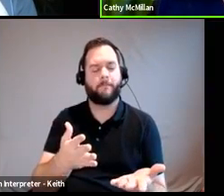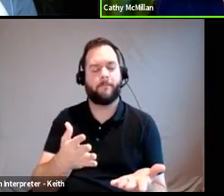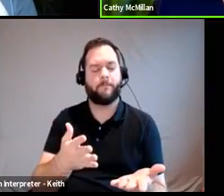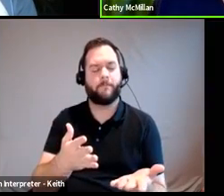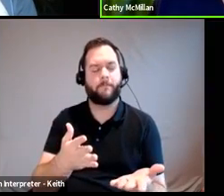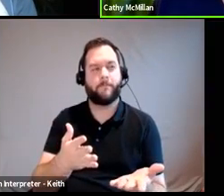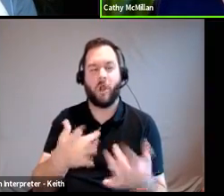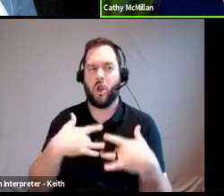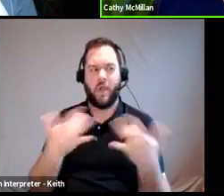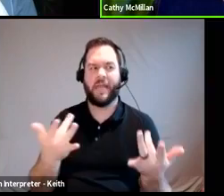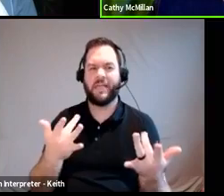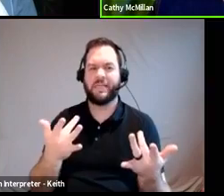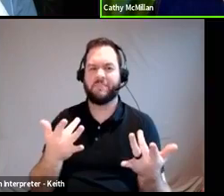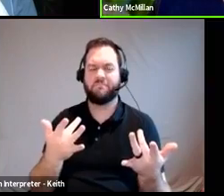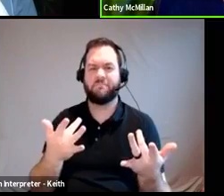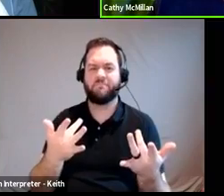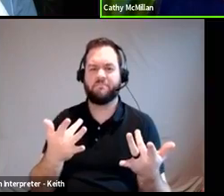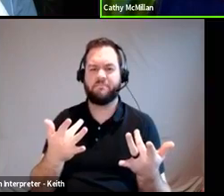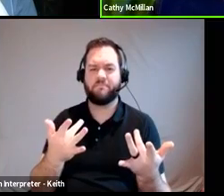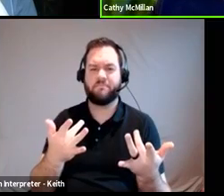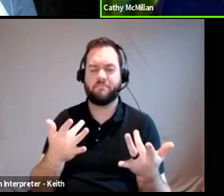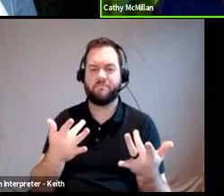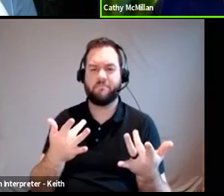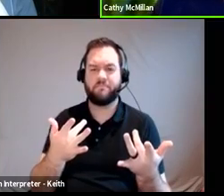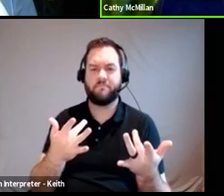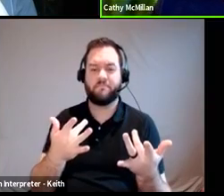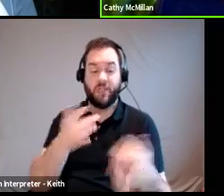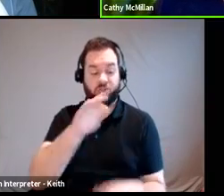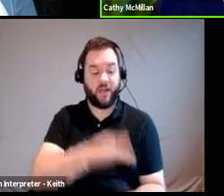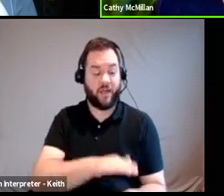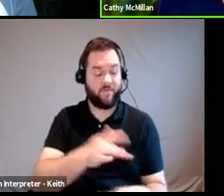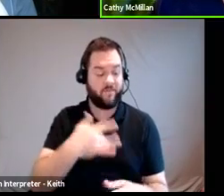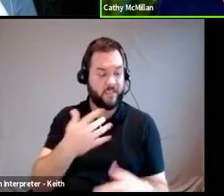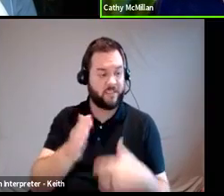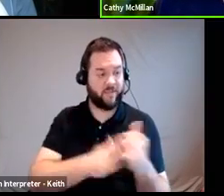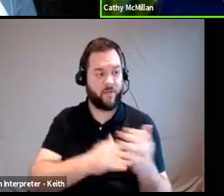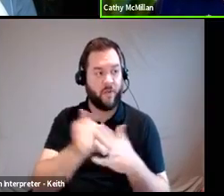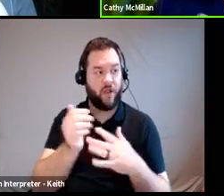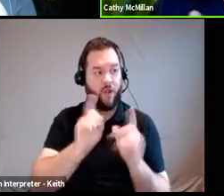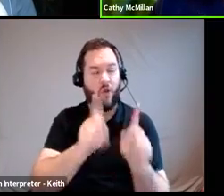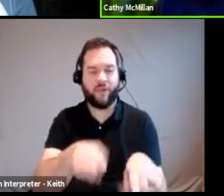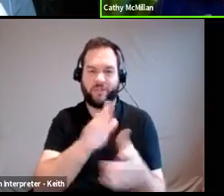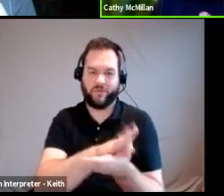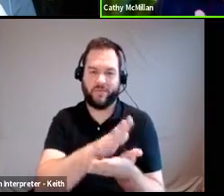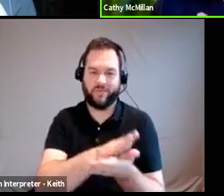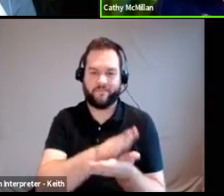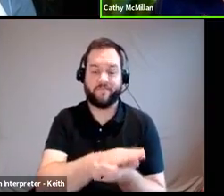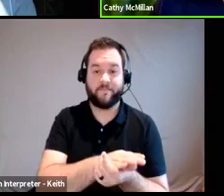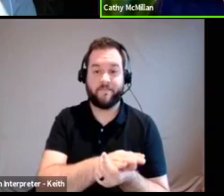Accommodations should be given. URL early